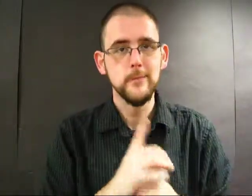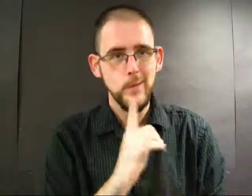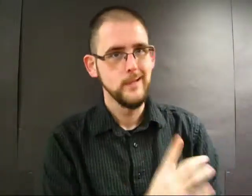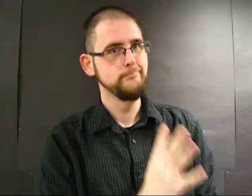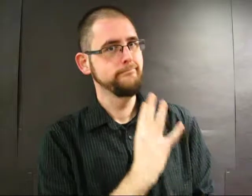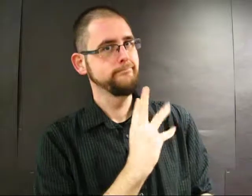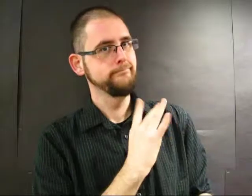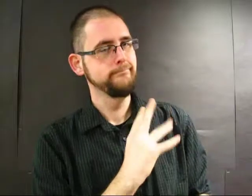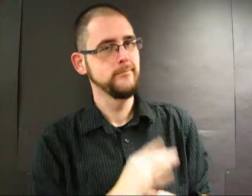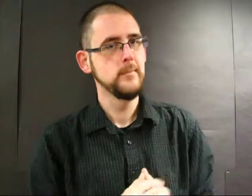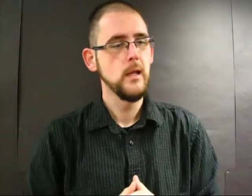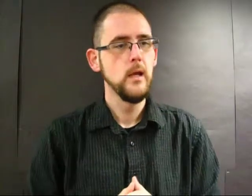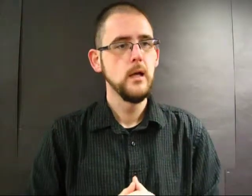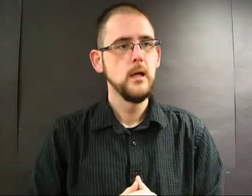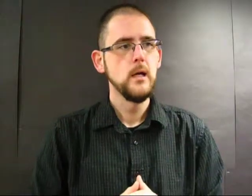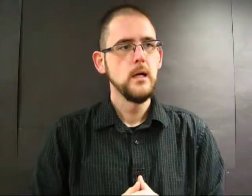It's pretty neat!